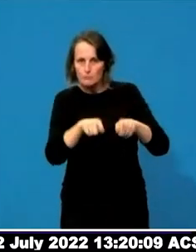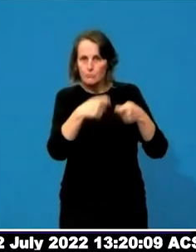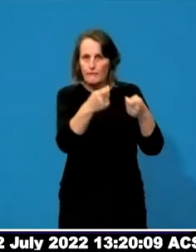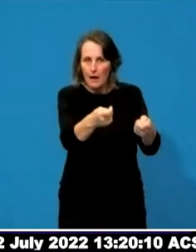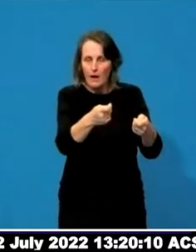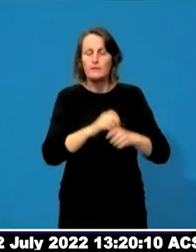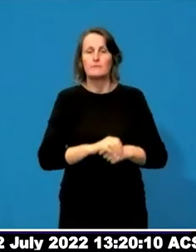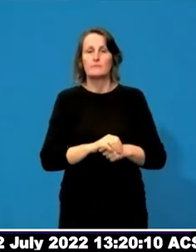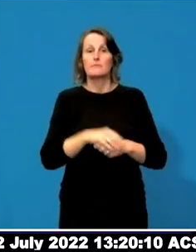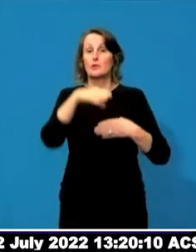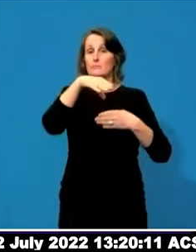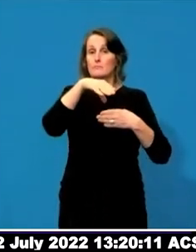and that's at tab B.